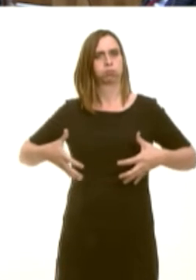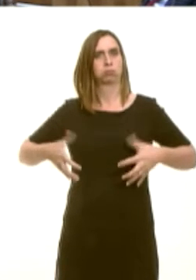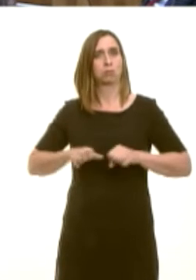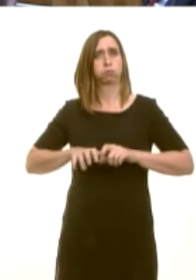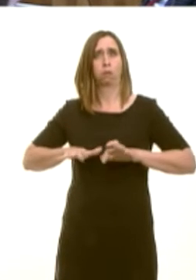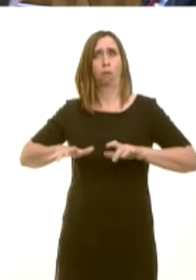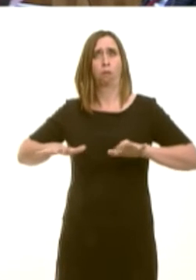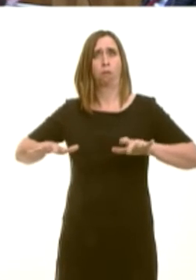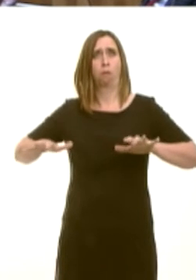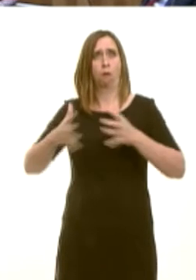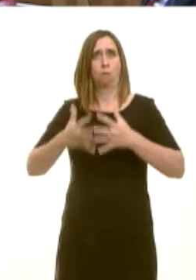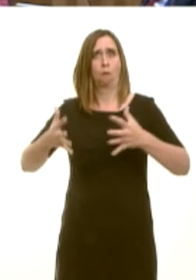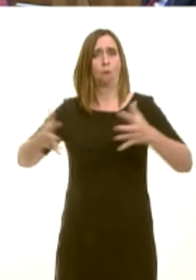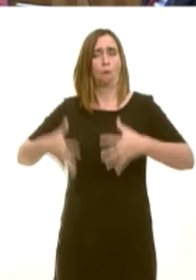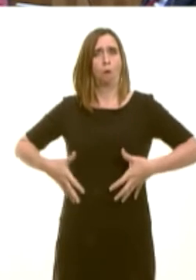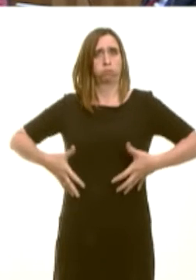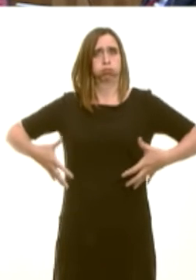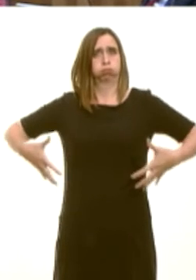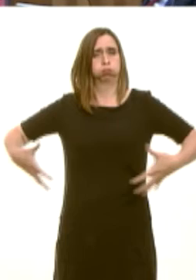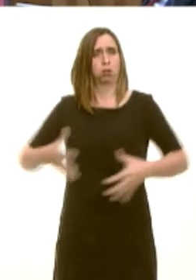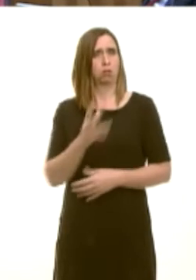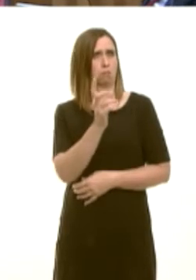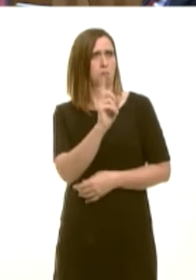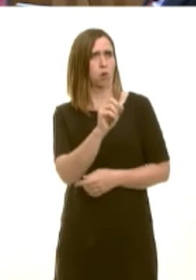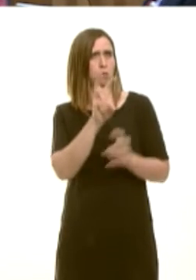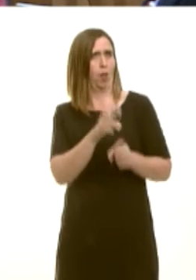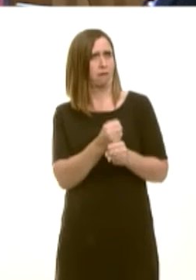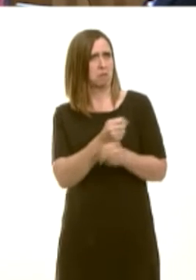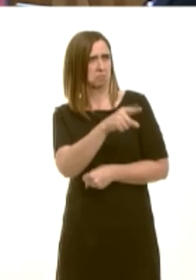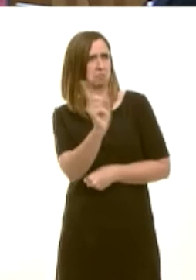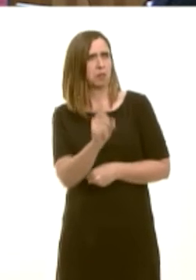Carwyn Jones: We have a commitment to tackle obesity in Wales. Weíve introduced legislative,